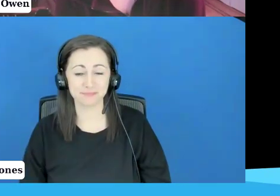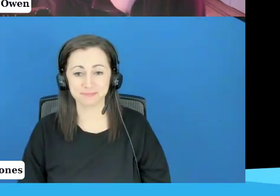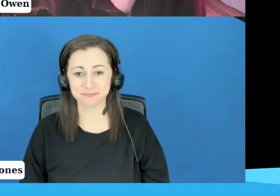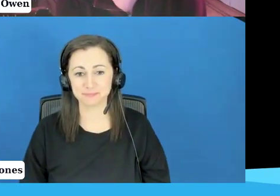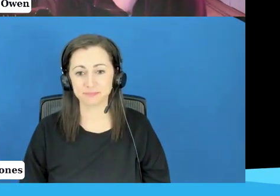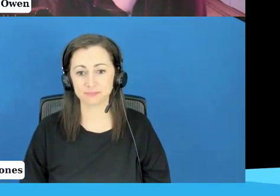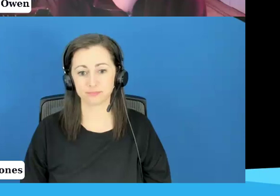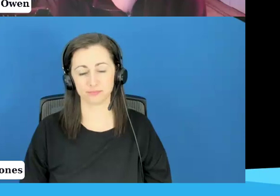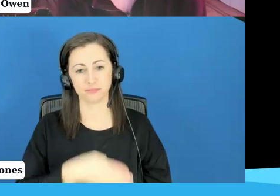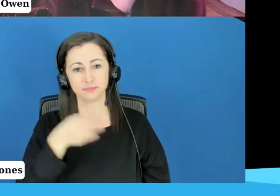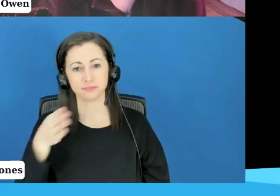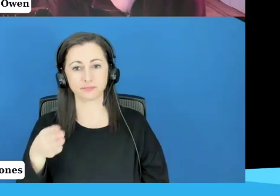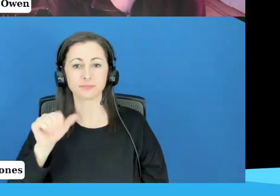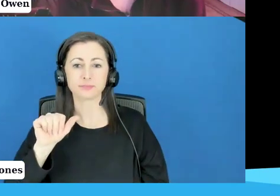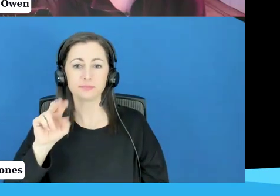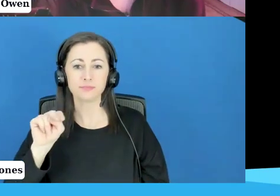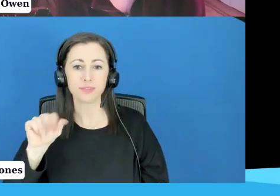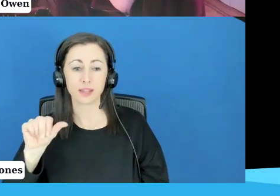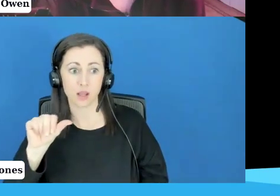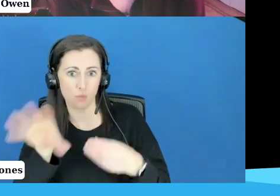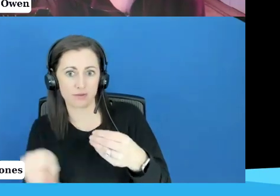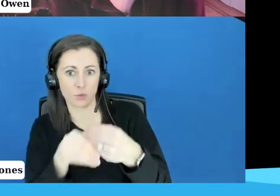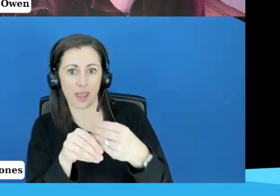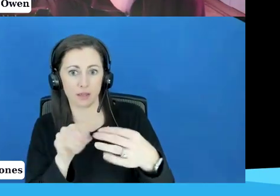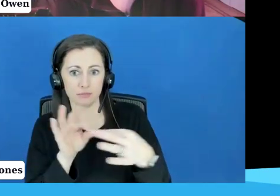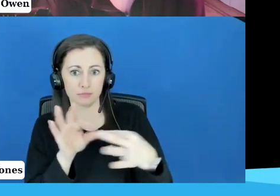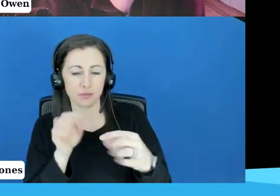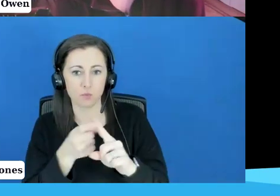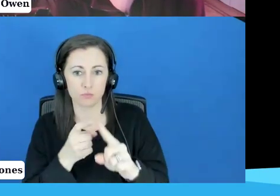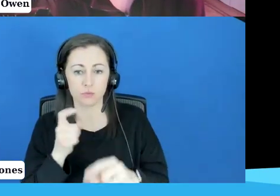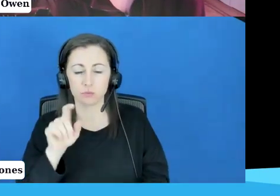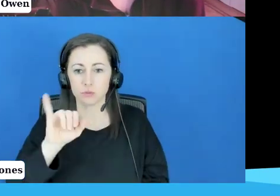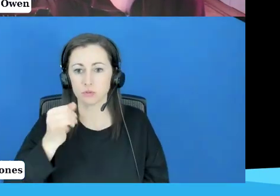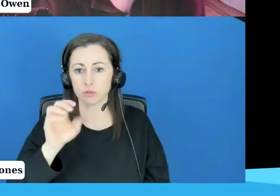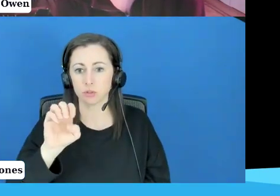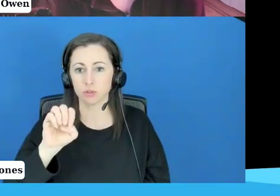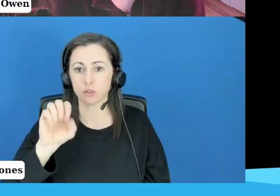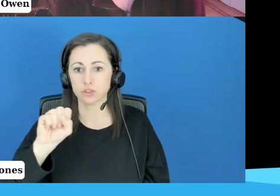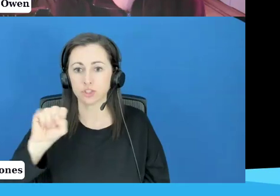I do want to piggyback off of what Jesse said. Baby wearing was a game changer for me.